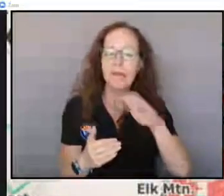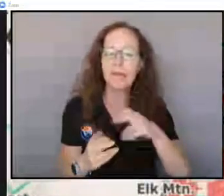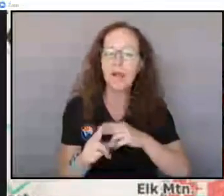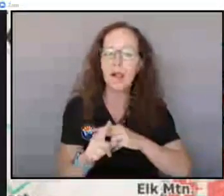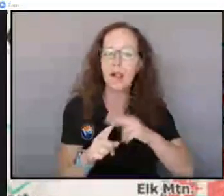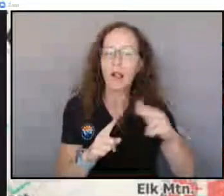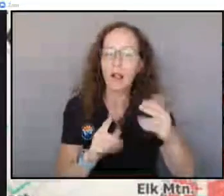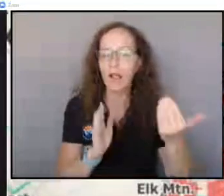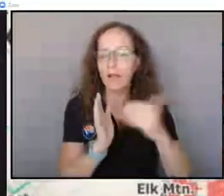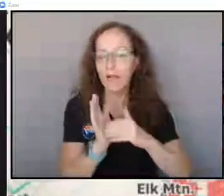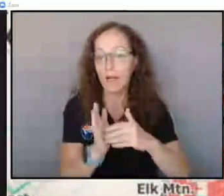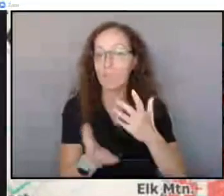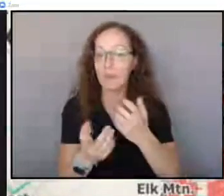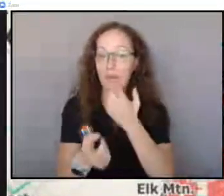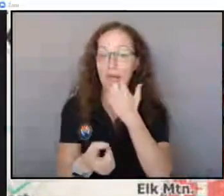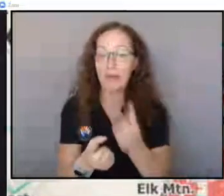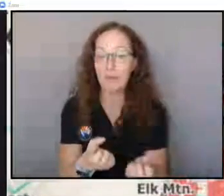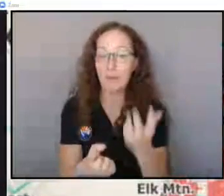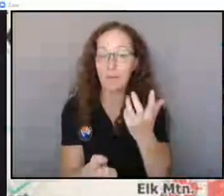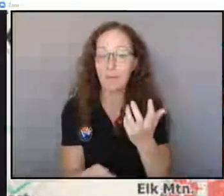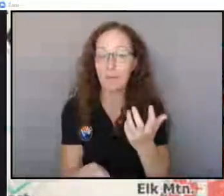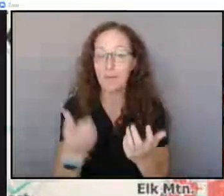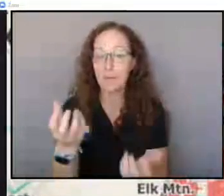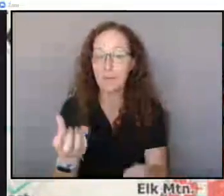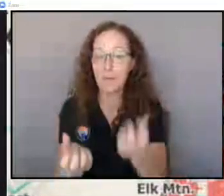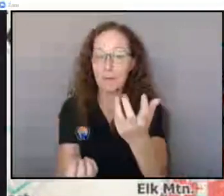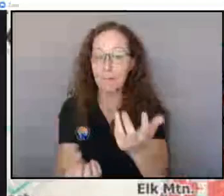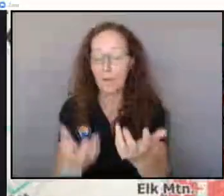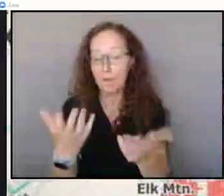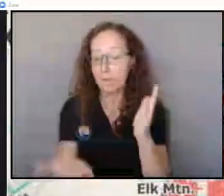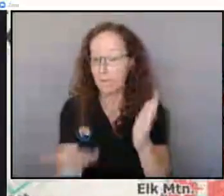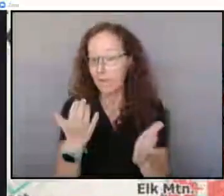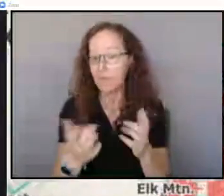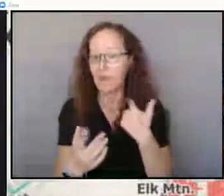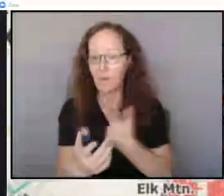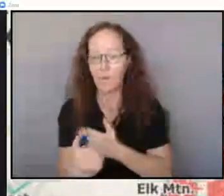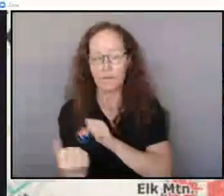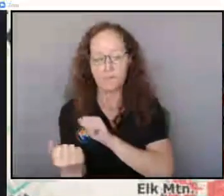WE'LL CONTINUE WITH A PRESENCE ON THAT SIDE. COMING AROUND TO THE SOUTHERN END AND BARILLAS PEAK,